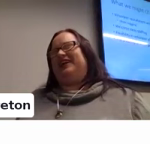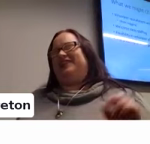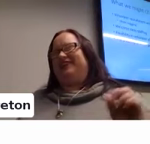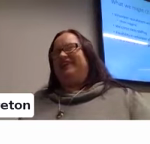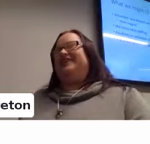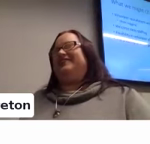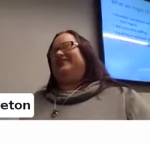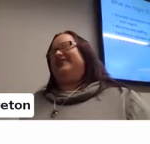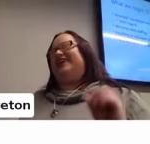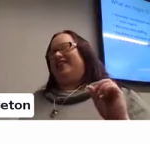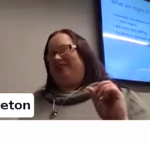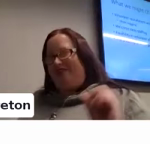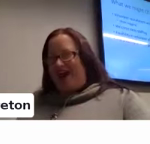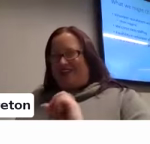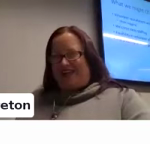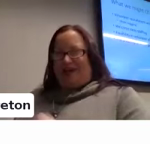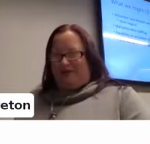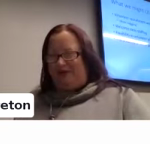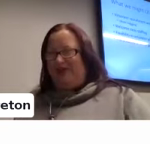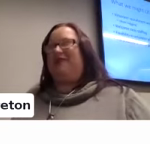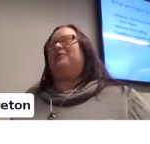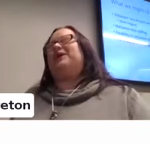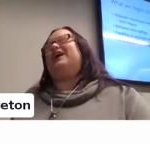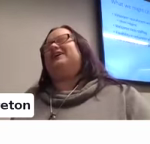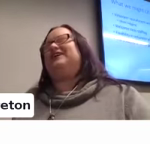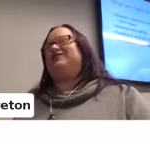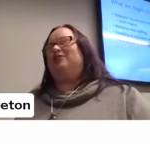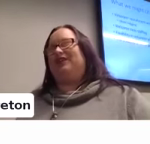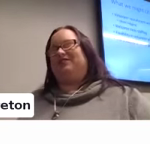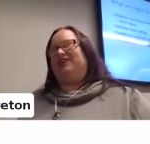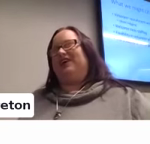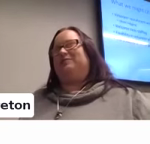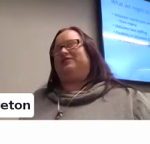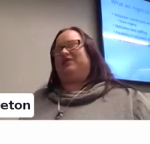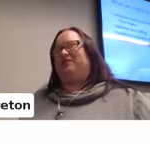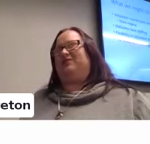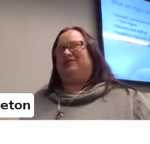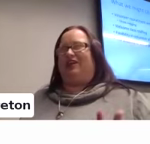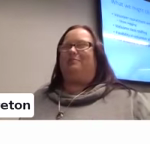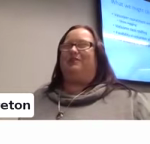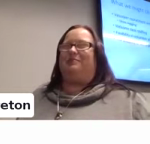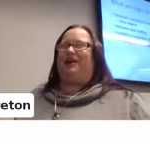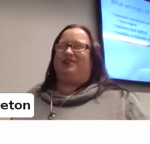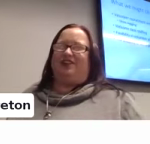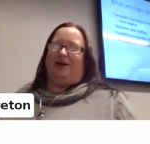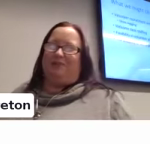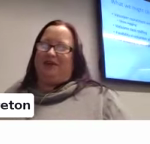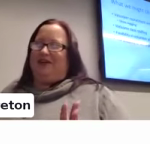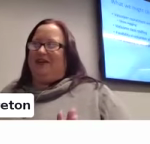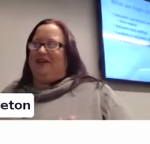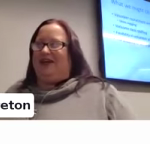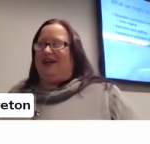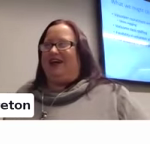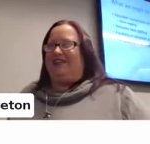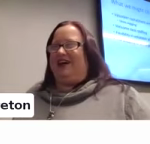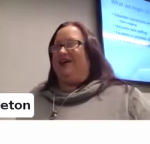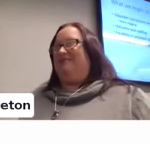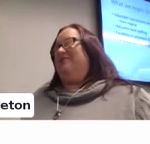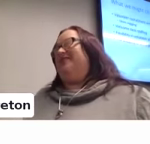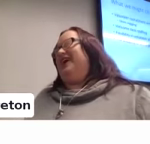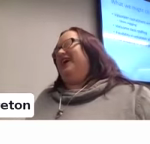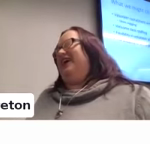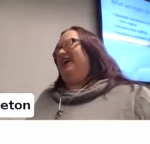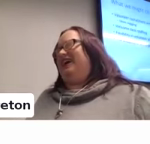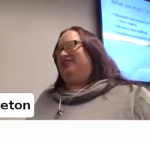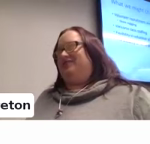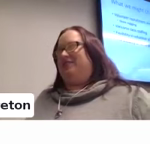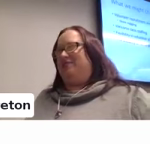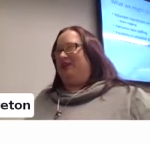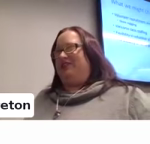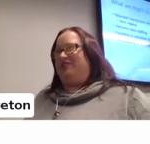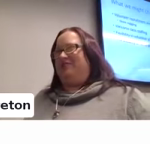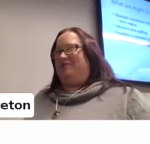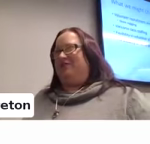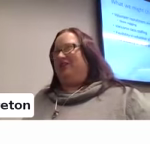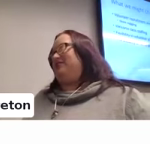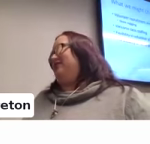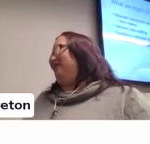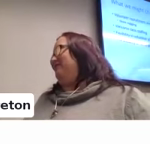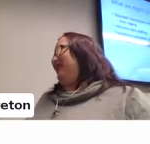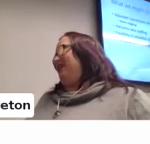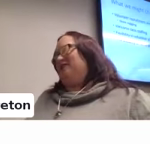We had signs saying gaming event was going on.